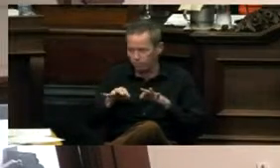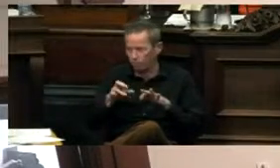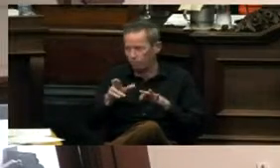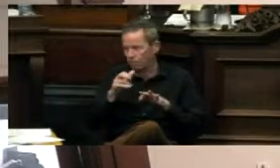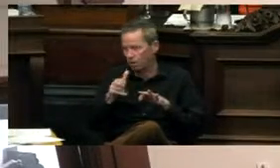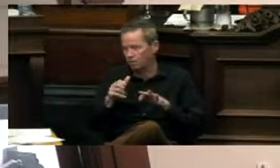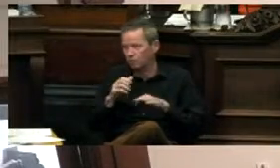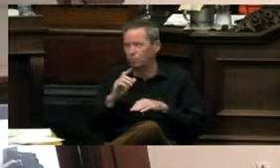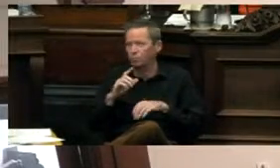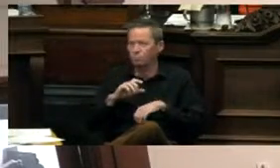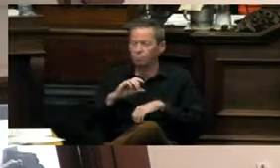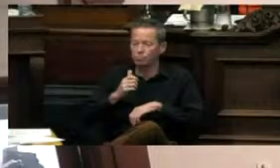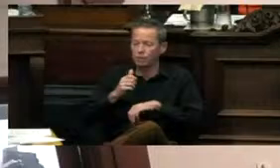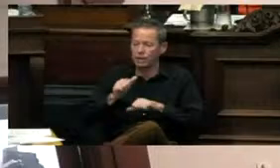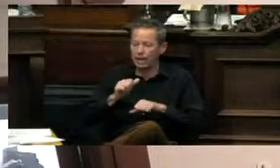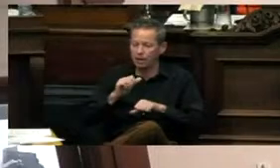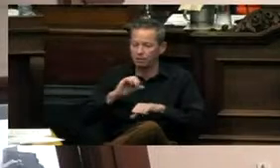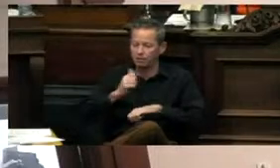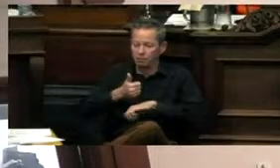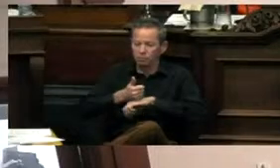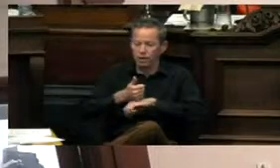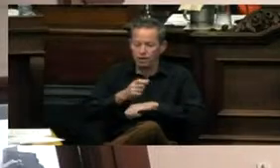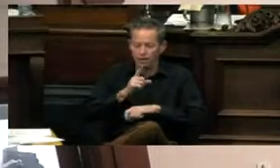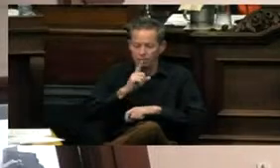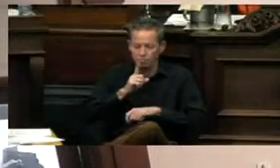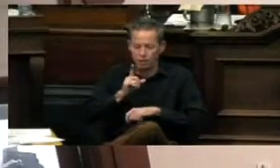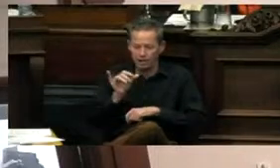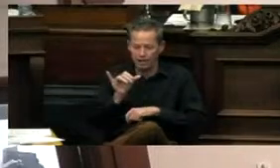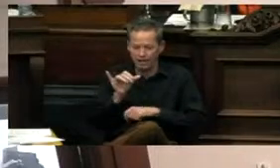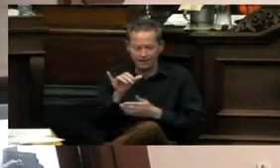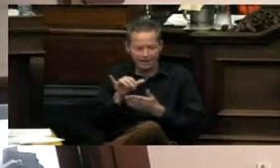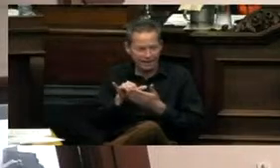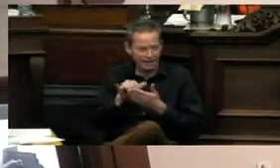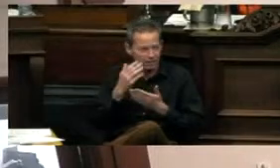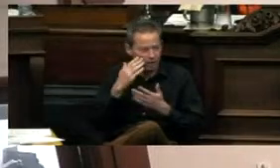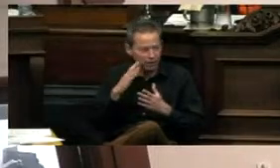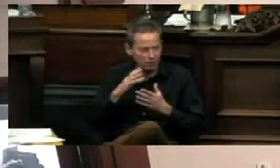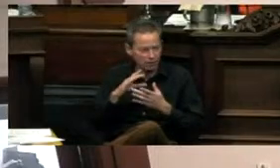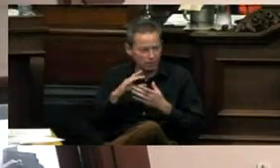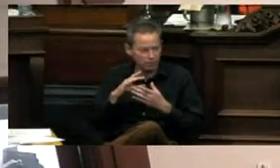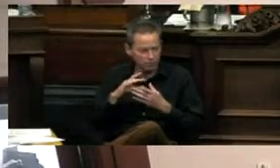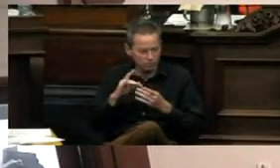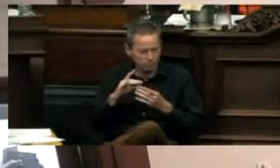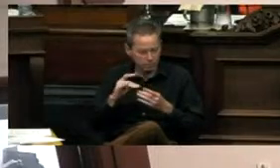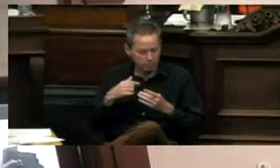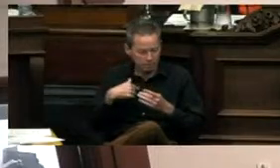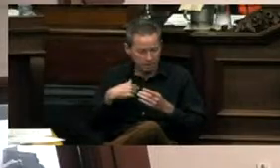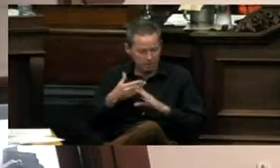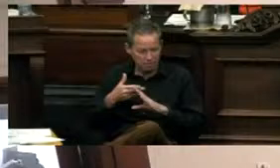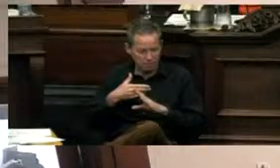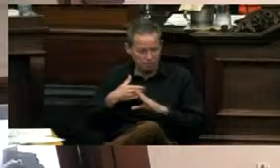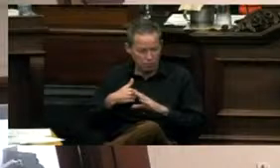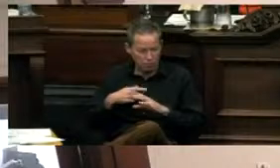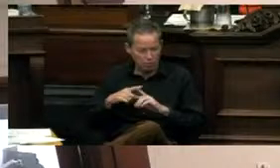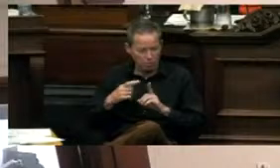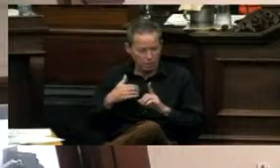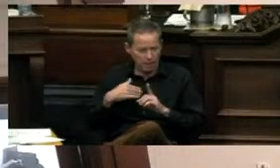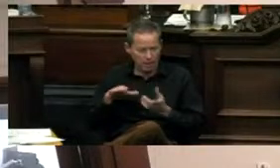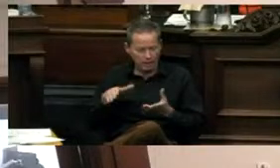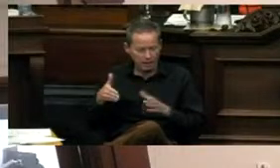for sure there's going to be less than 9 or 8 council members at a meeting that we should make sure to get on the same page and